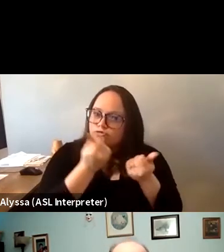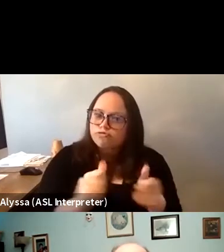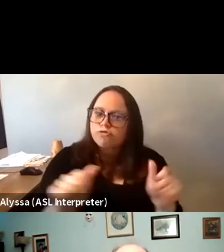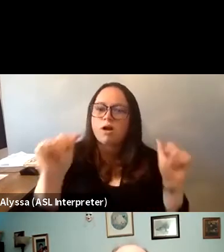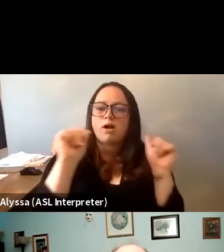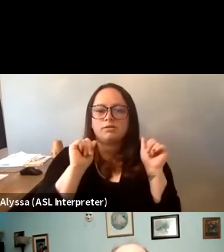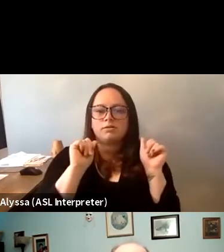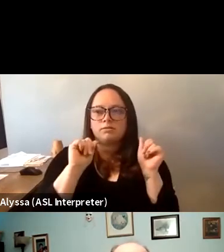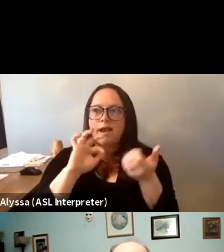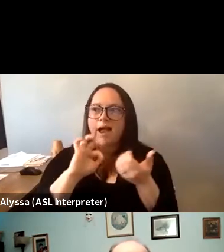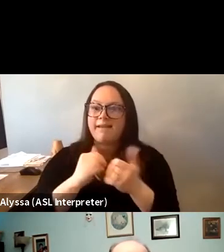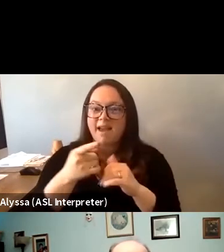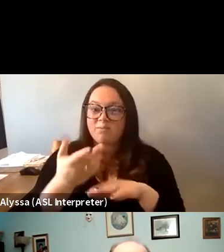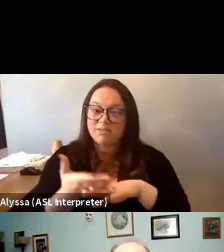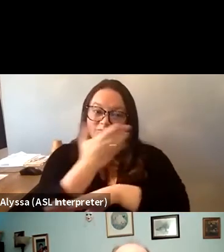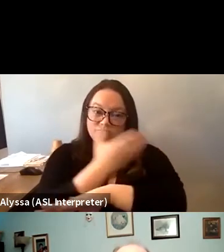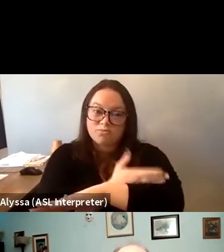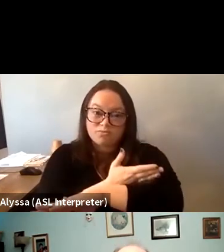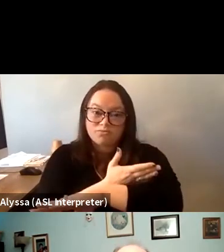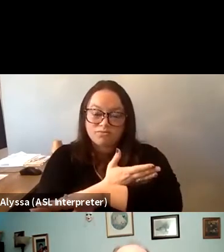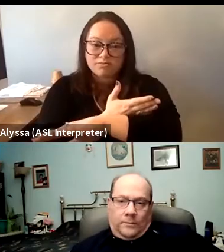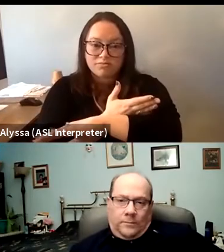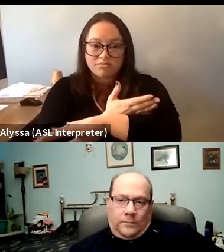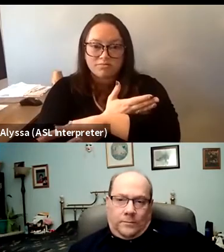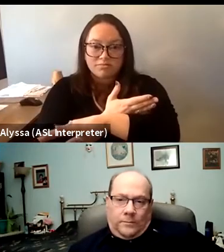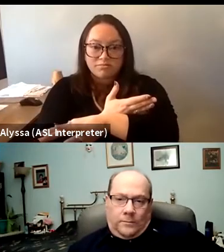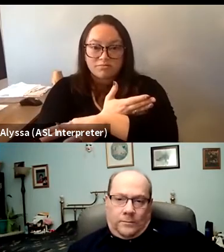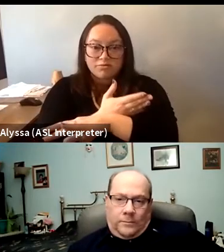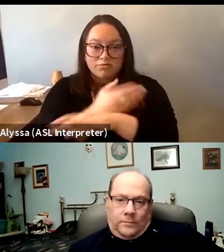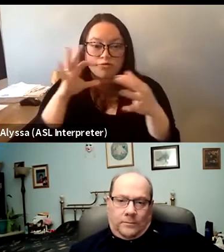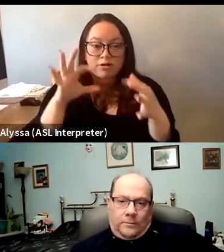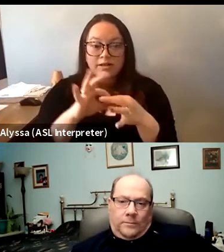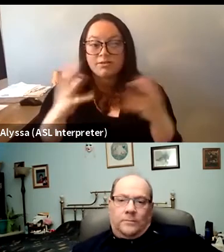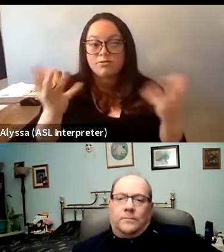improved in terms of what we ask them to do. And finding ways to